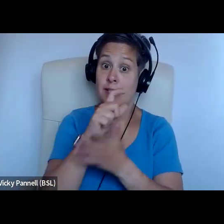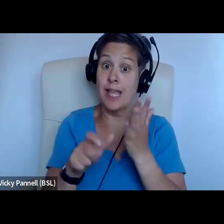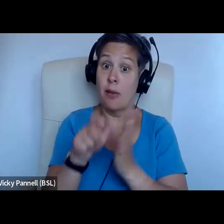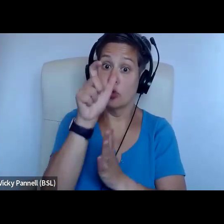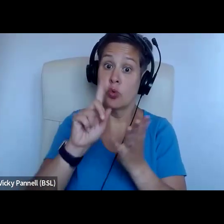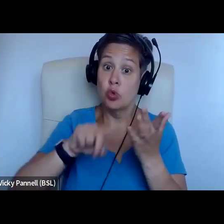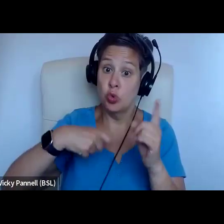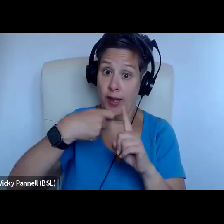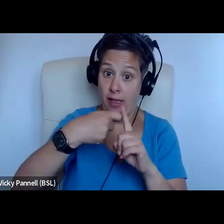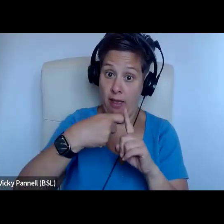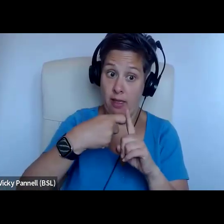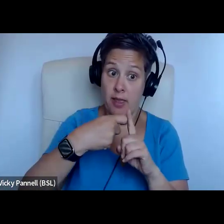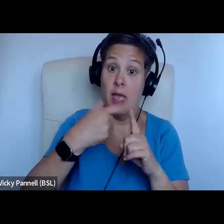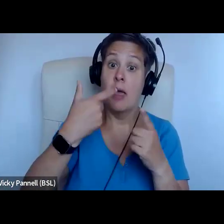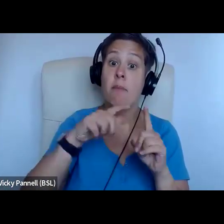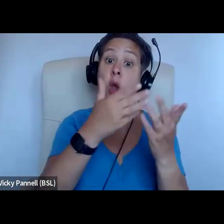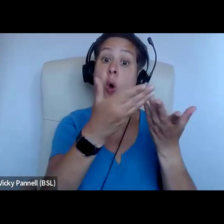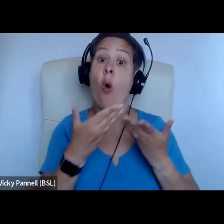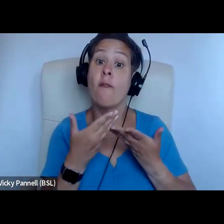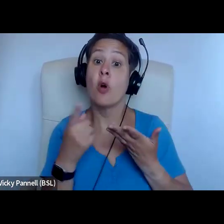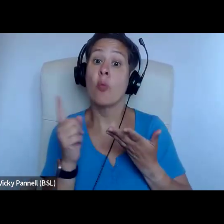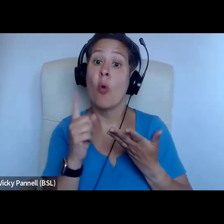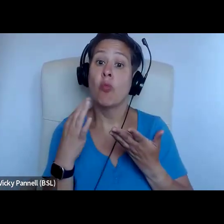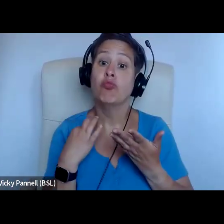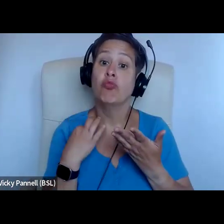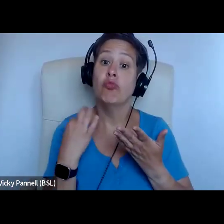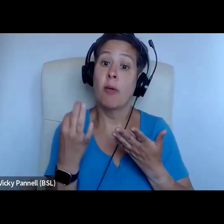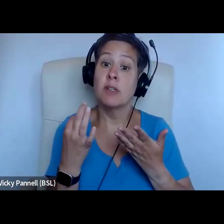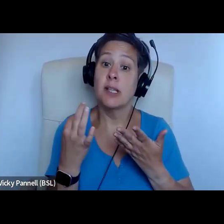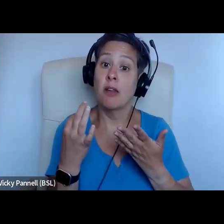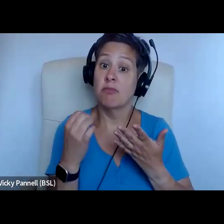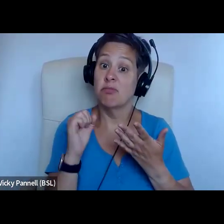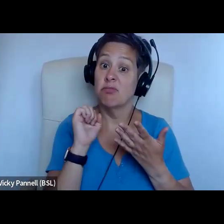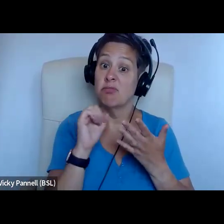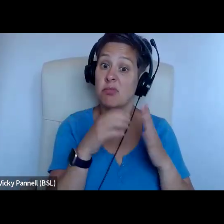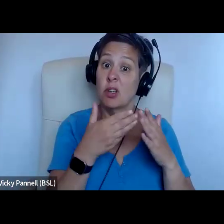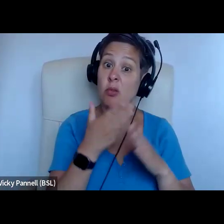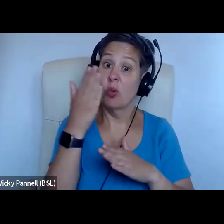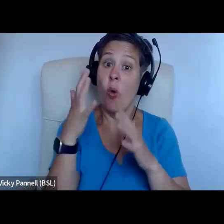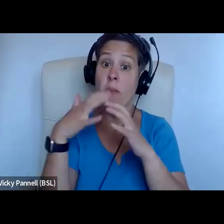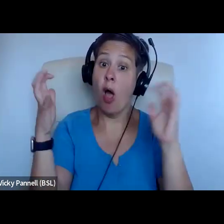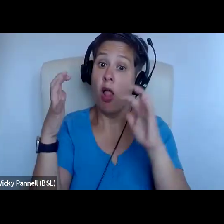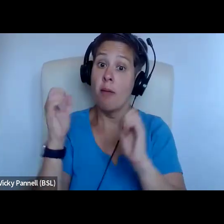passionately about. And this event was actually being run by Policy Connect, and I was really